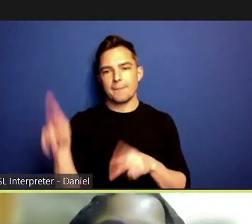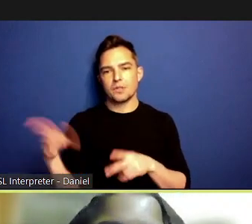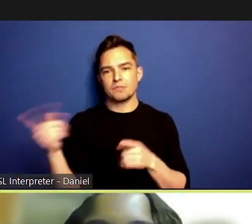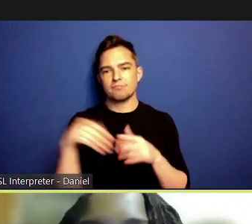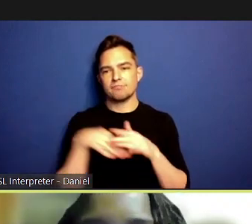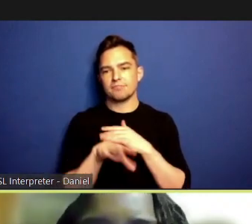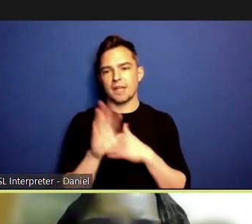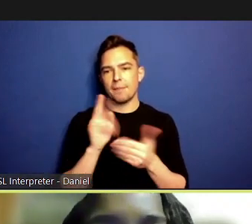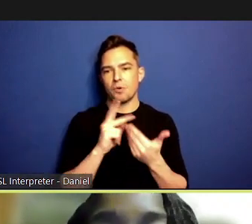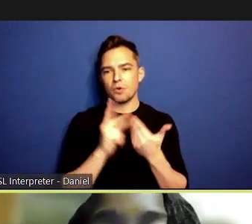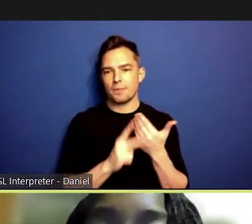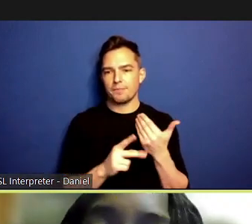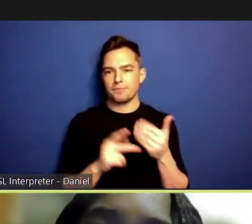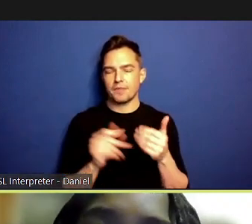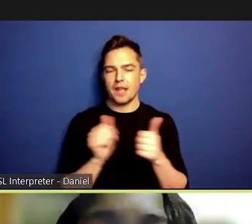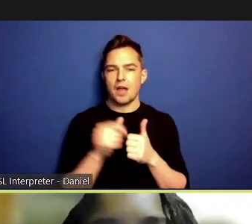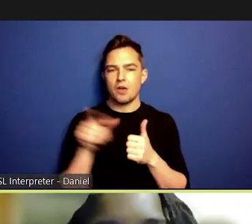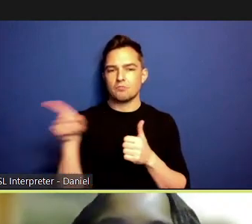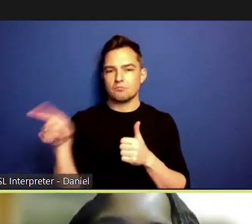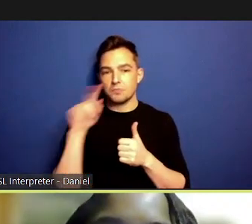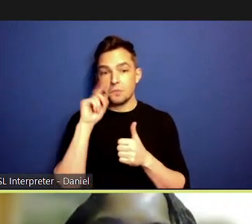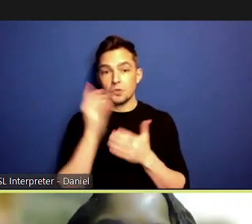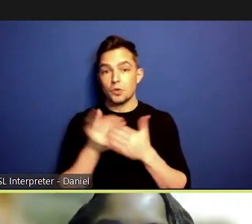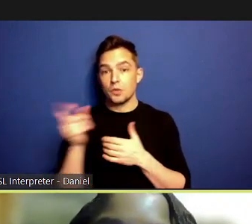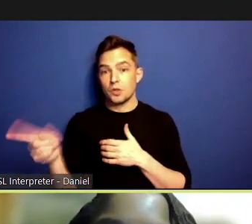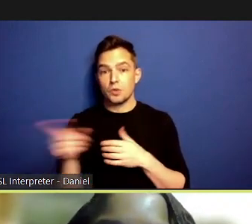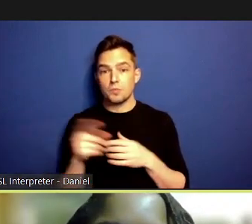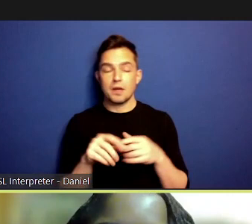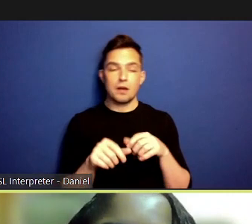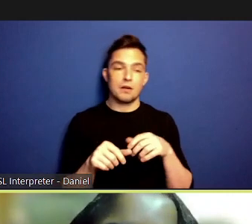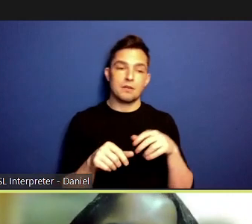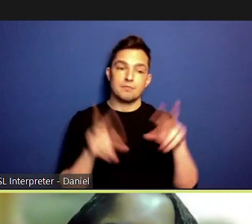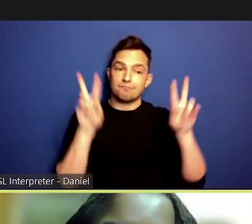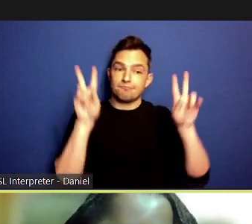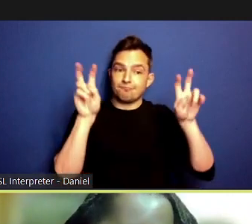was so-and-so, so good with you when so-and-so quote unquote causes so much trouble in my